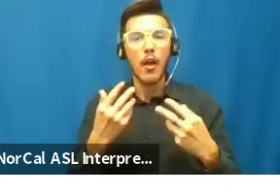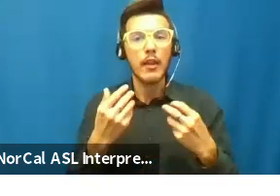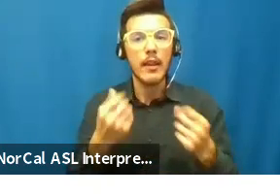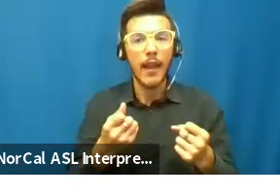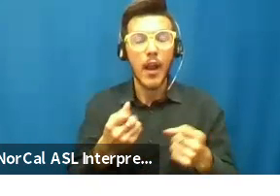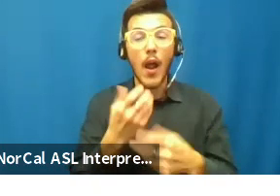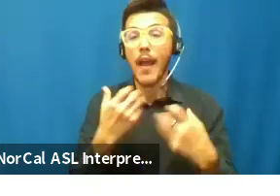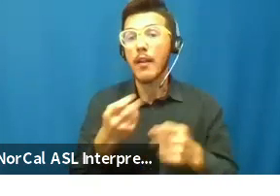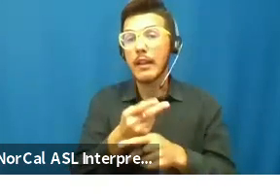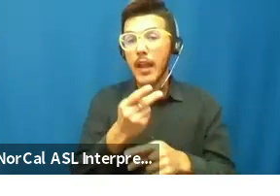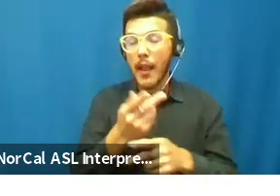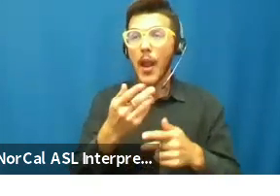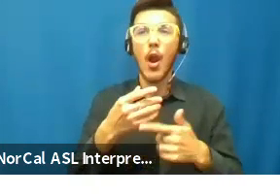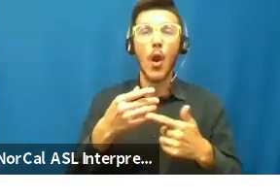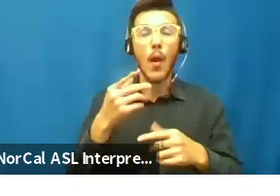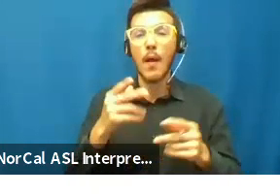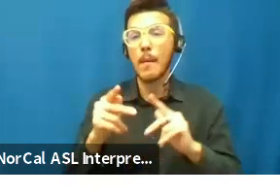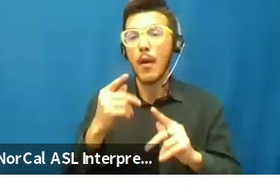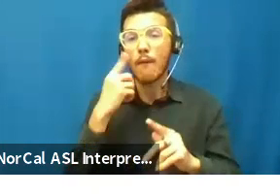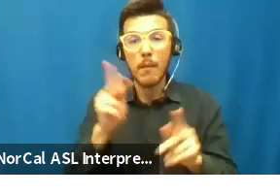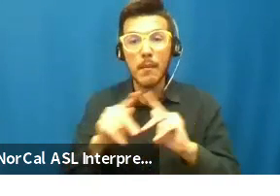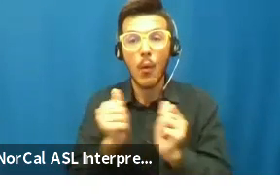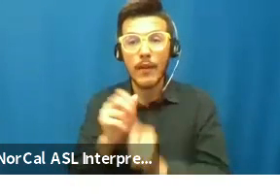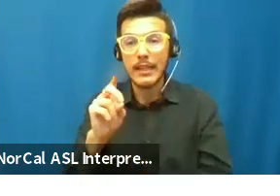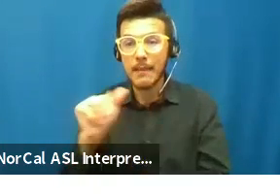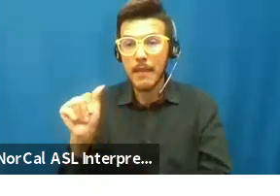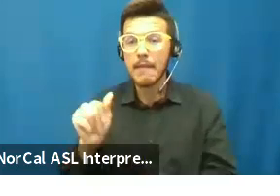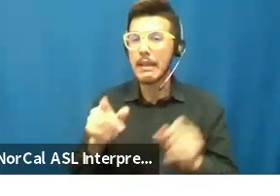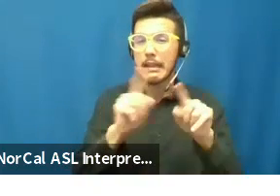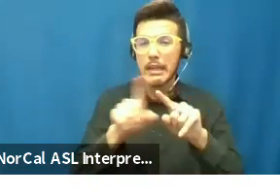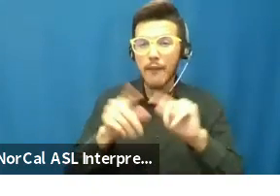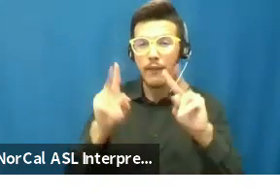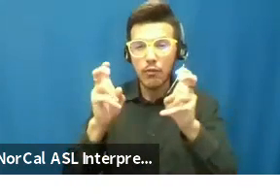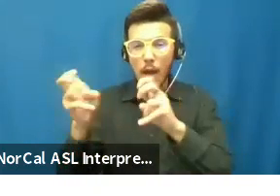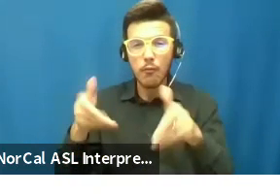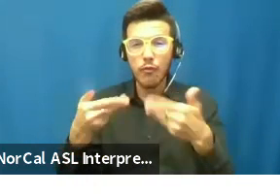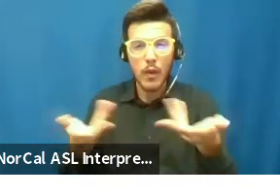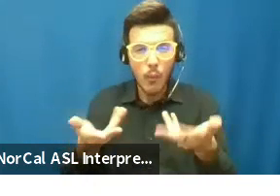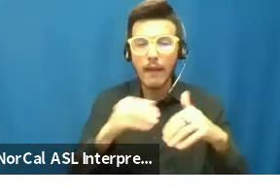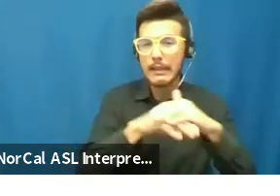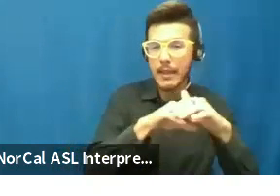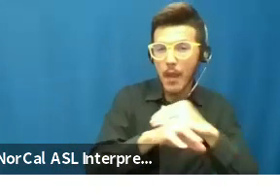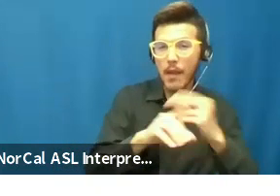with disabilities. The series topics cover physical accessibility, effective communication,